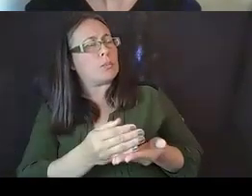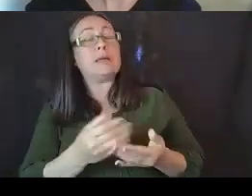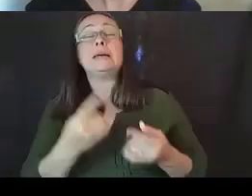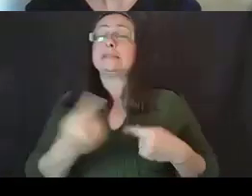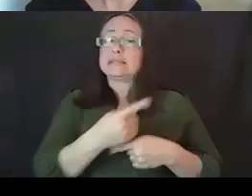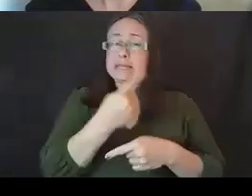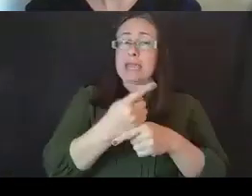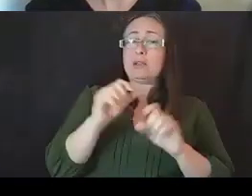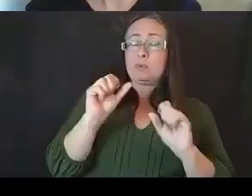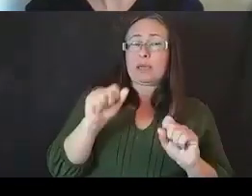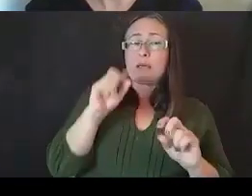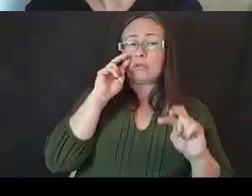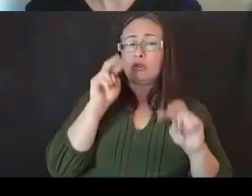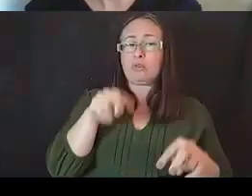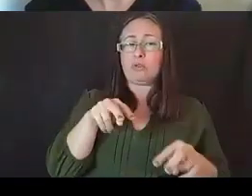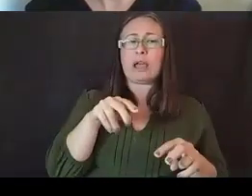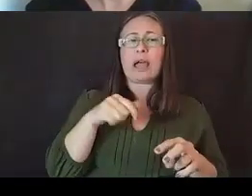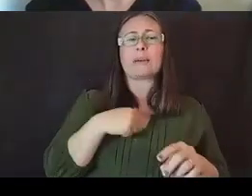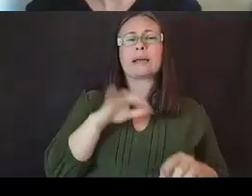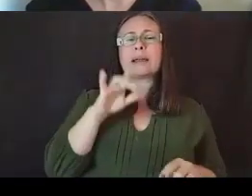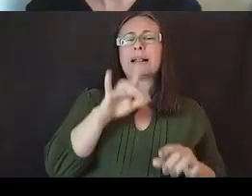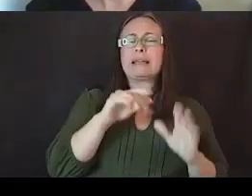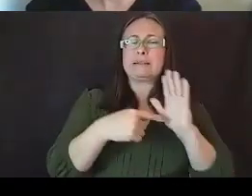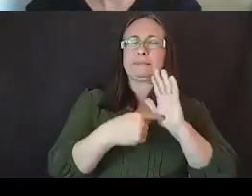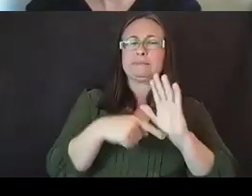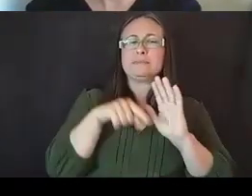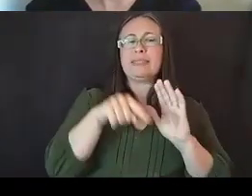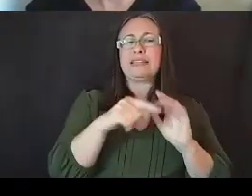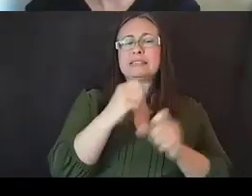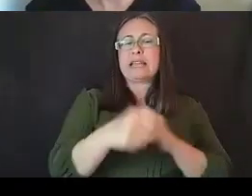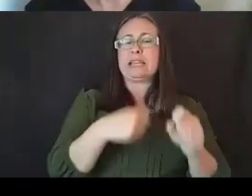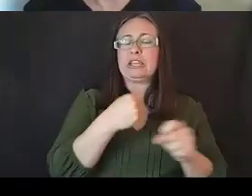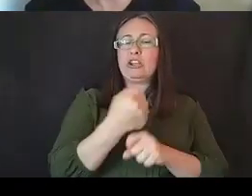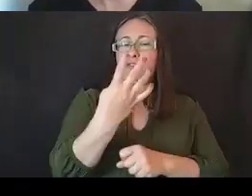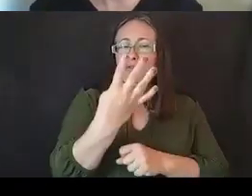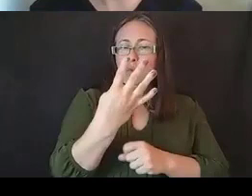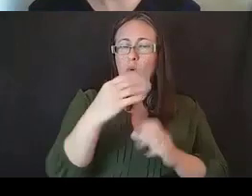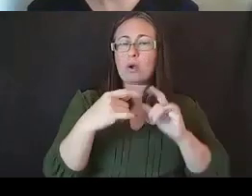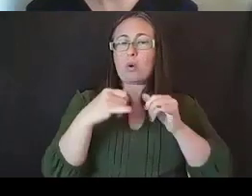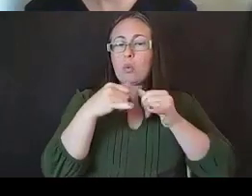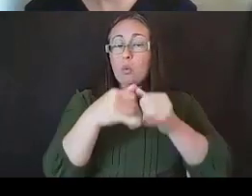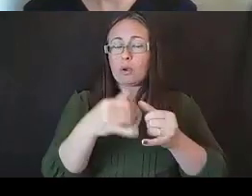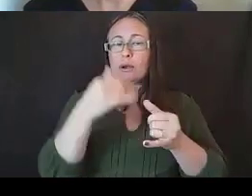and here I'm just going to click on an example. This is a year 4 award, so I know there were previous versions of it.